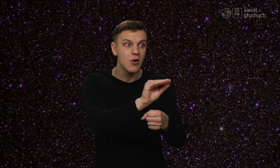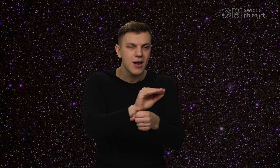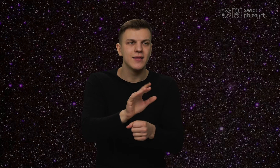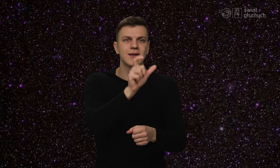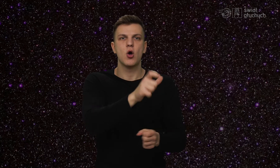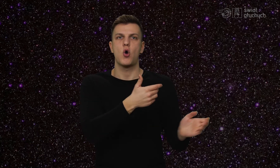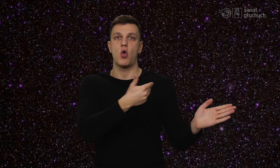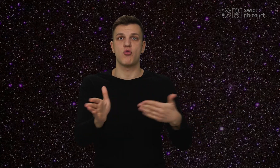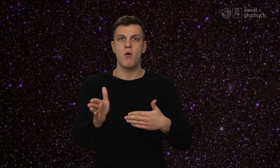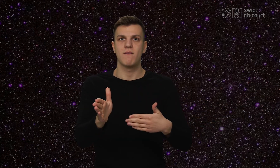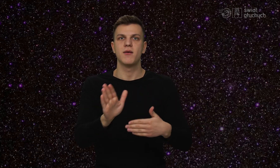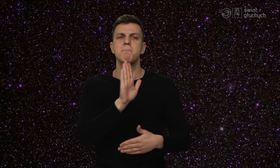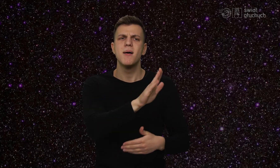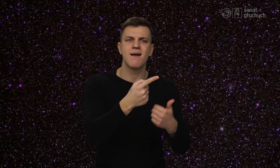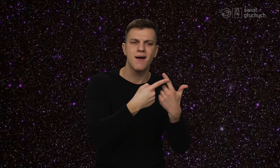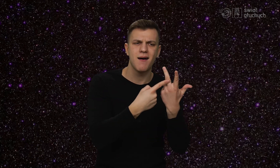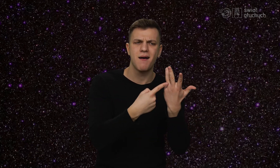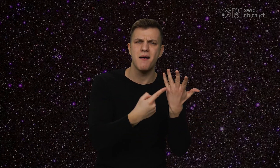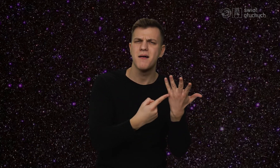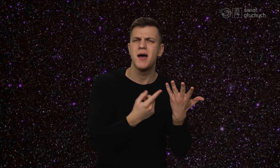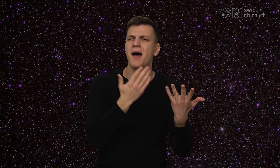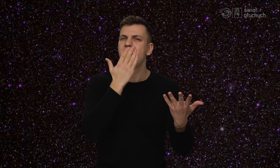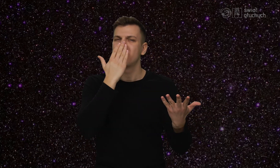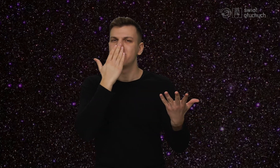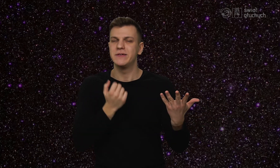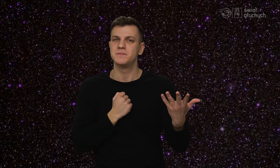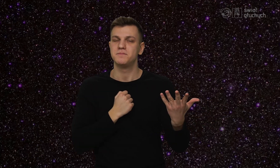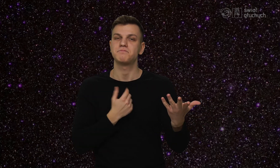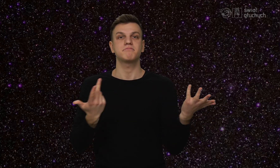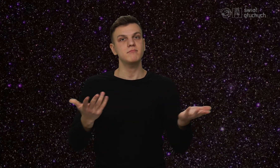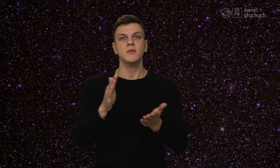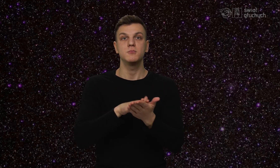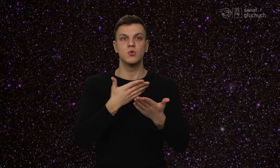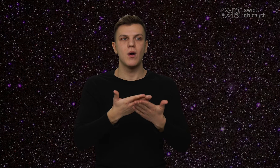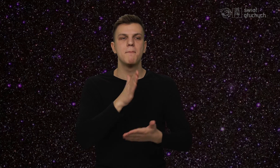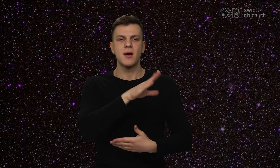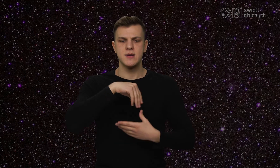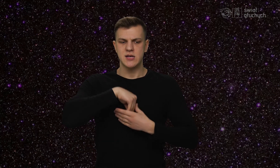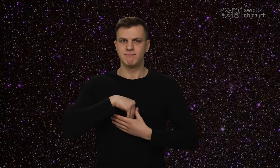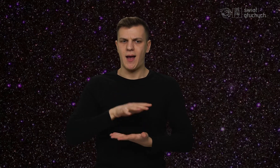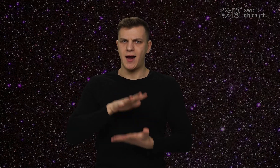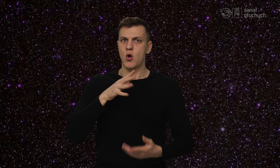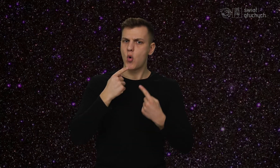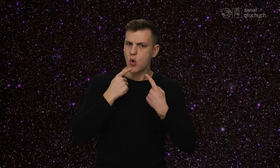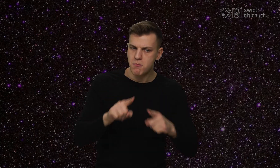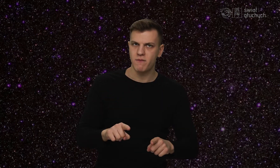And this means great responsibility, great